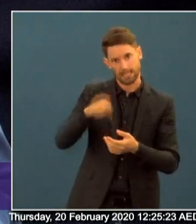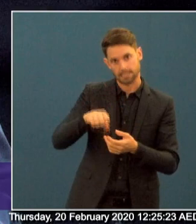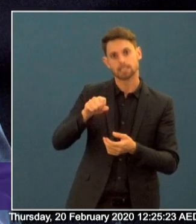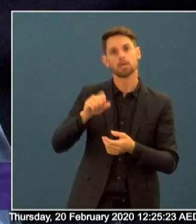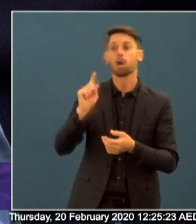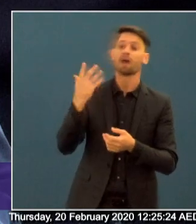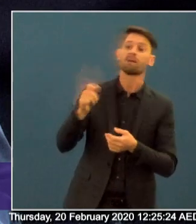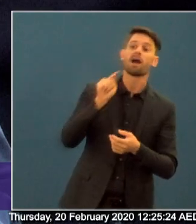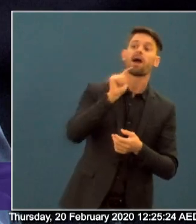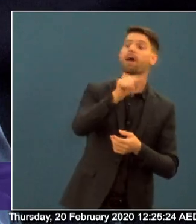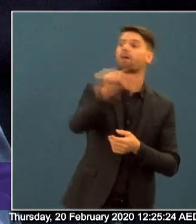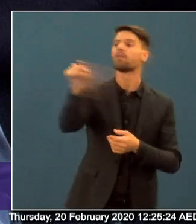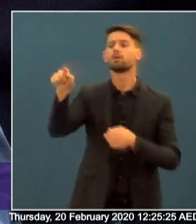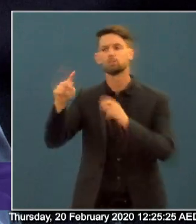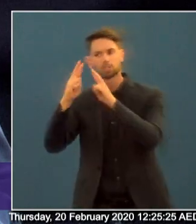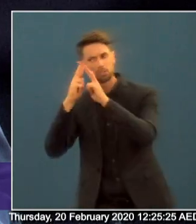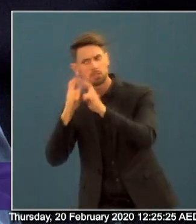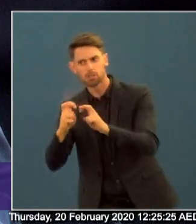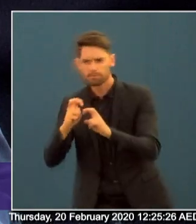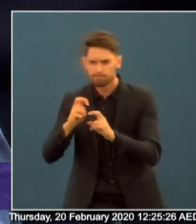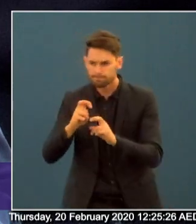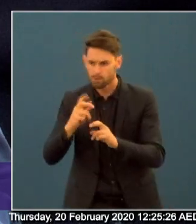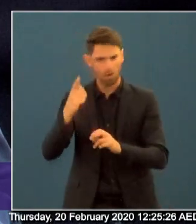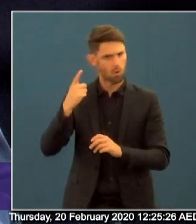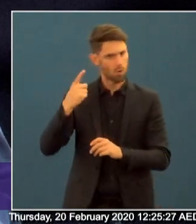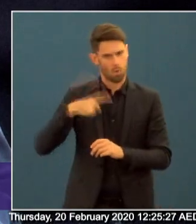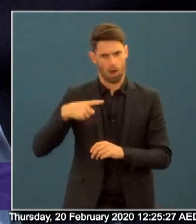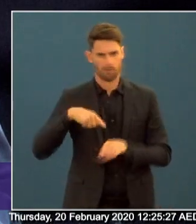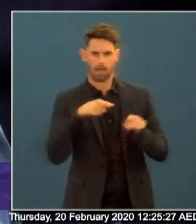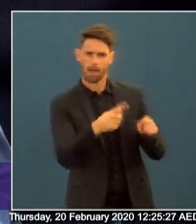that tries to understand on what basis the general practitioner may be